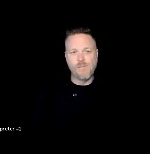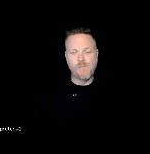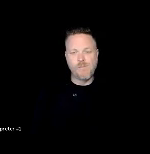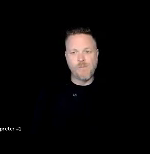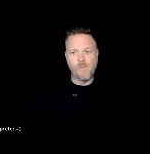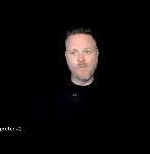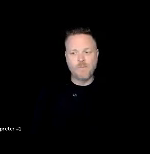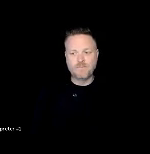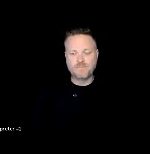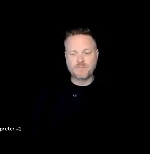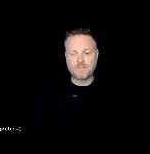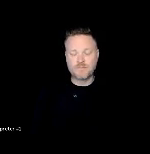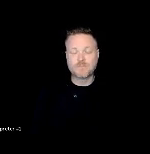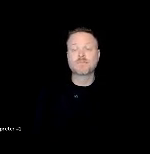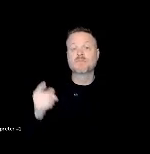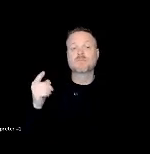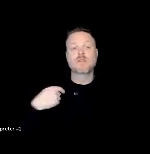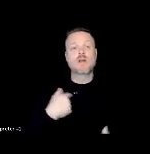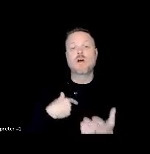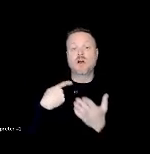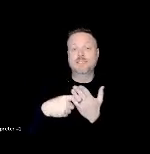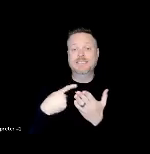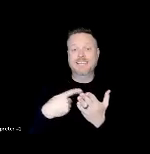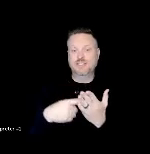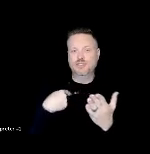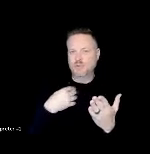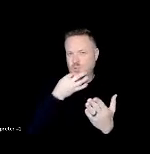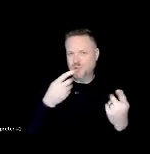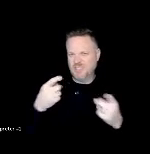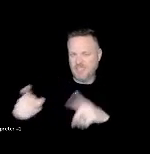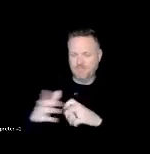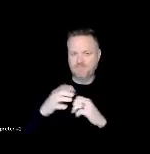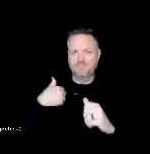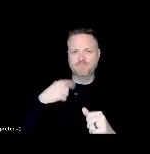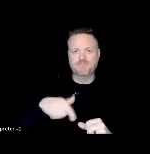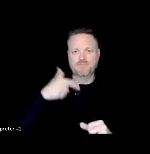This is our session coming up. I'll go ahead and turn things over to